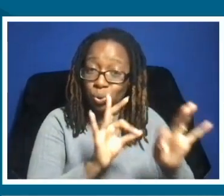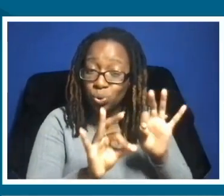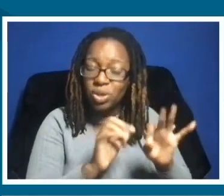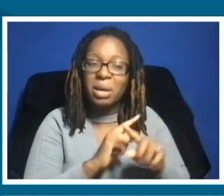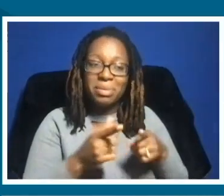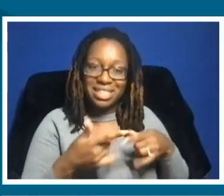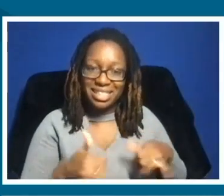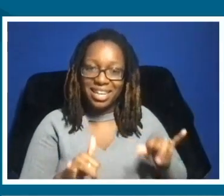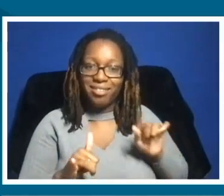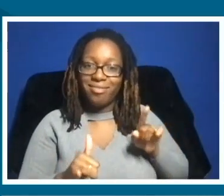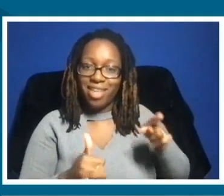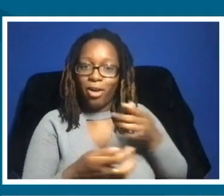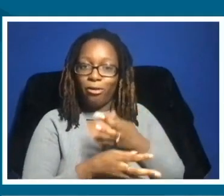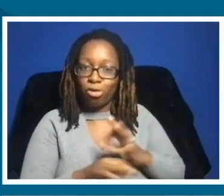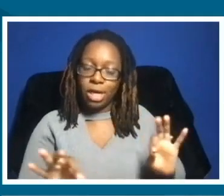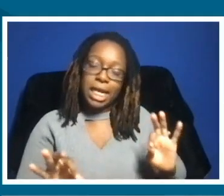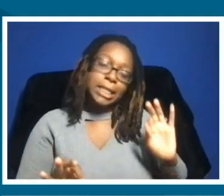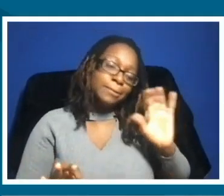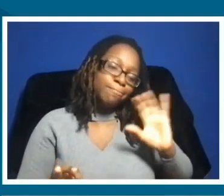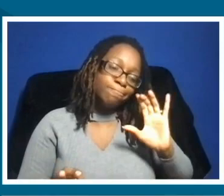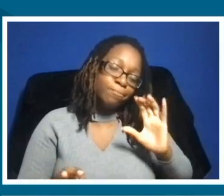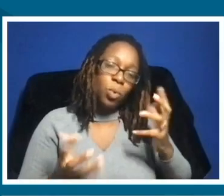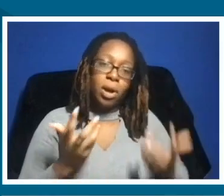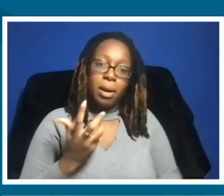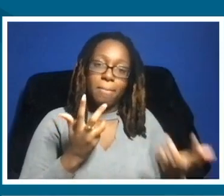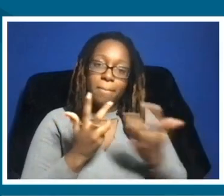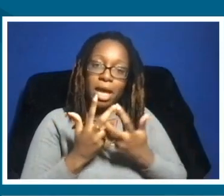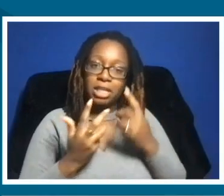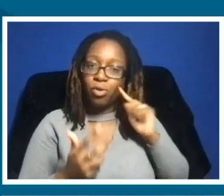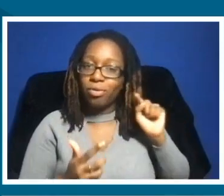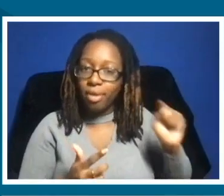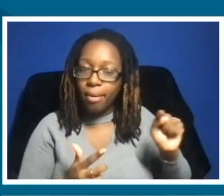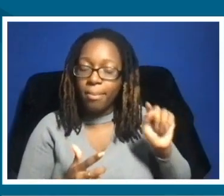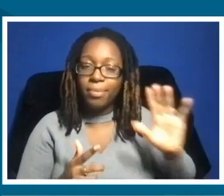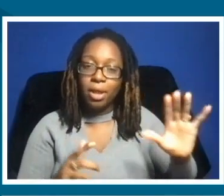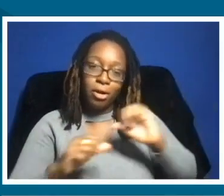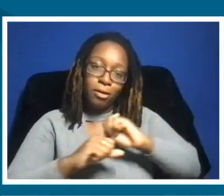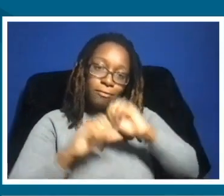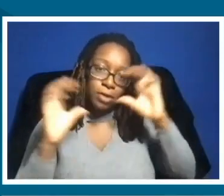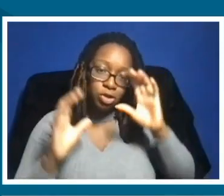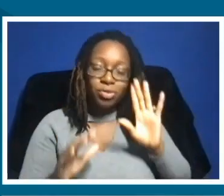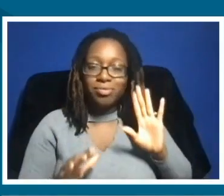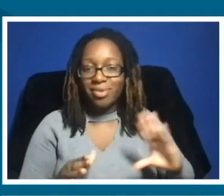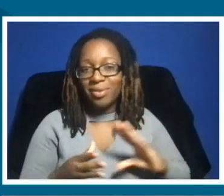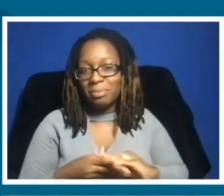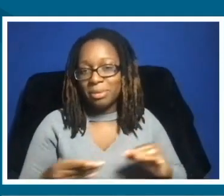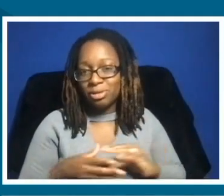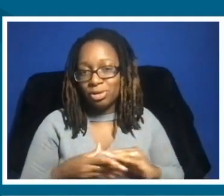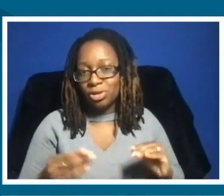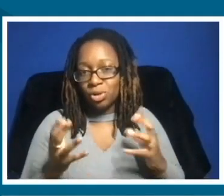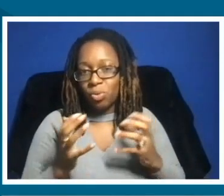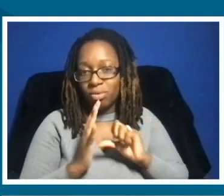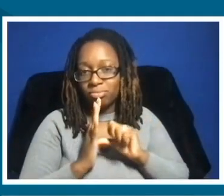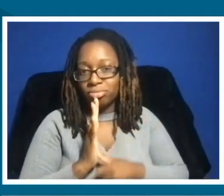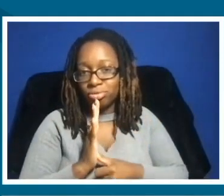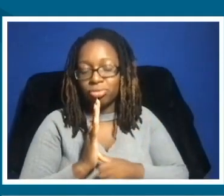figure out what they wanted their message to be what invisible story they wanted to highlight and then how to